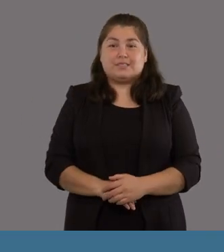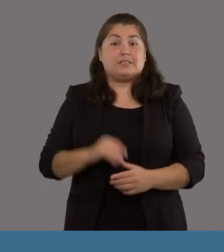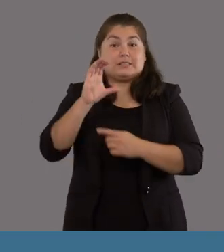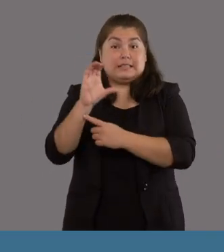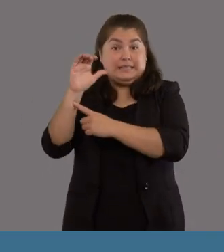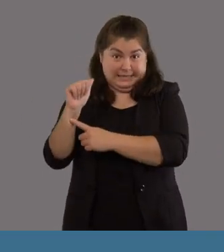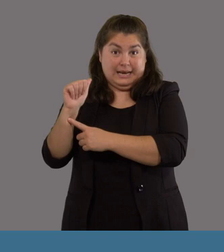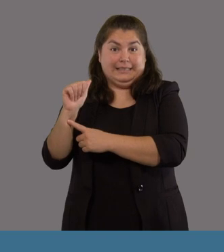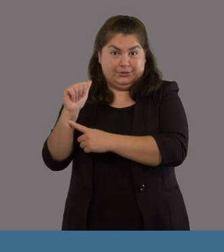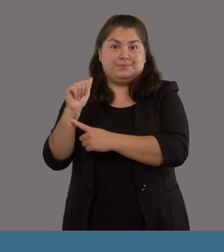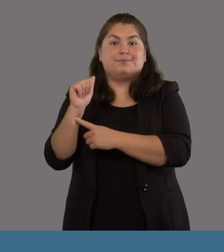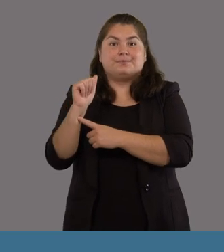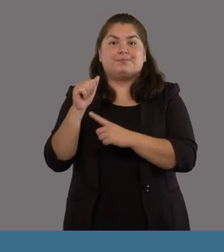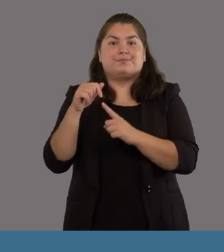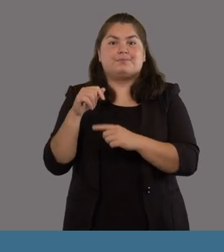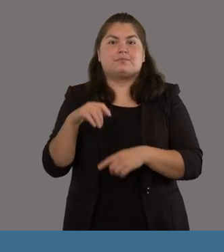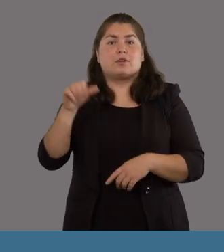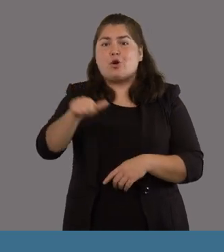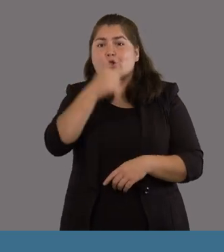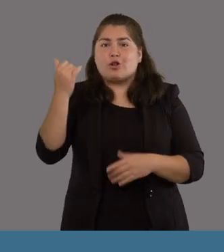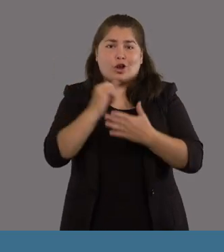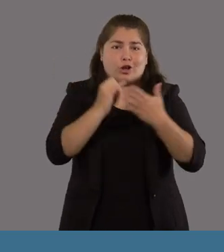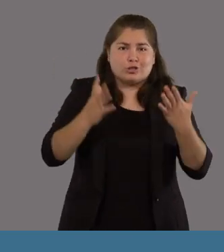The Canada Council for the Arts and other